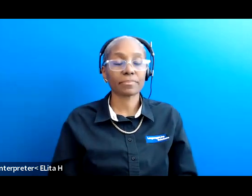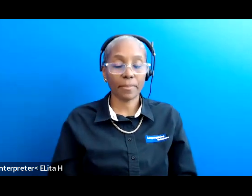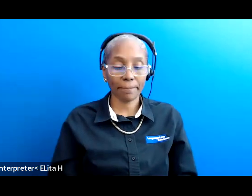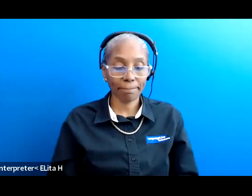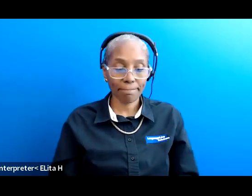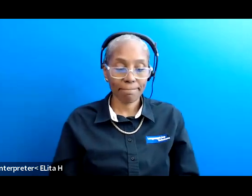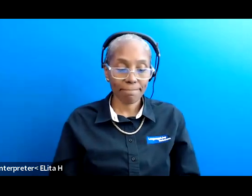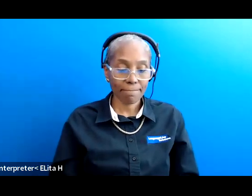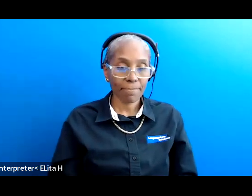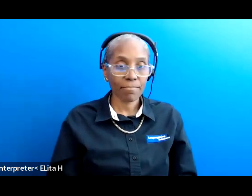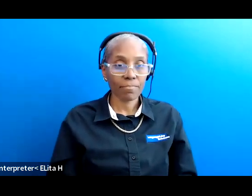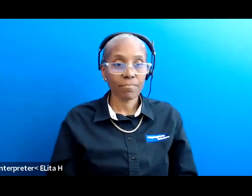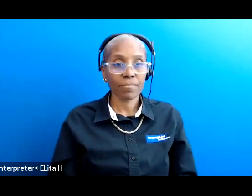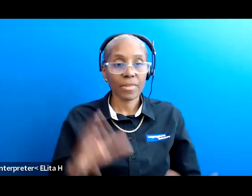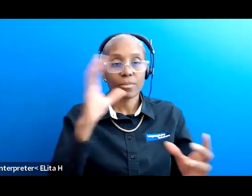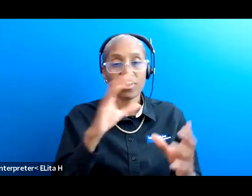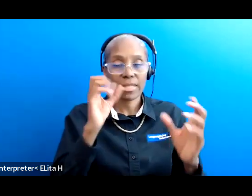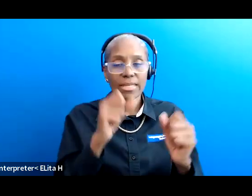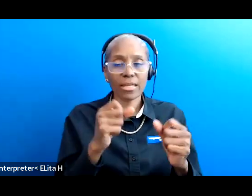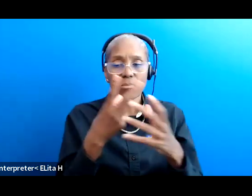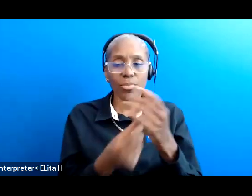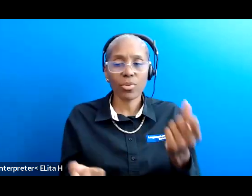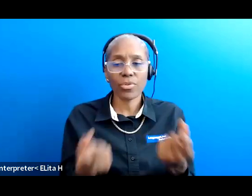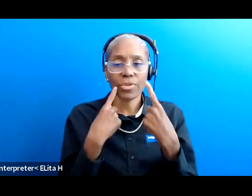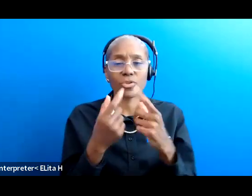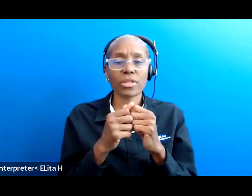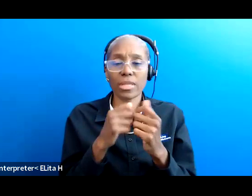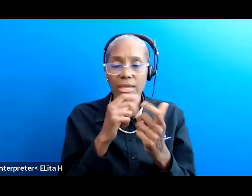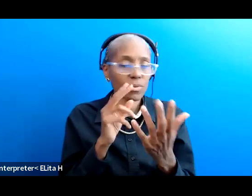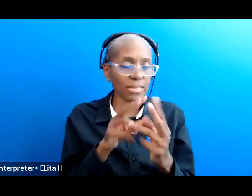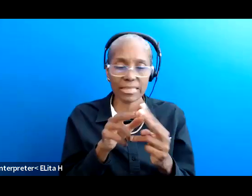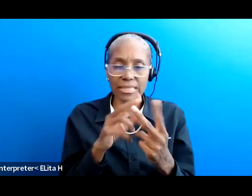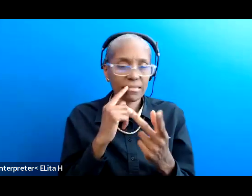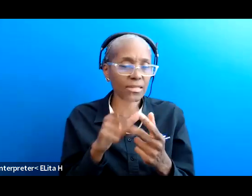I'm looking for, can you take both of these together? But I don't see what the other medication was.